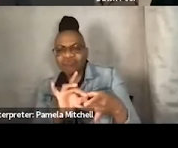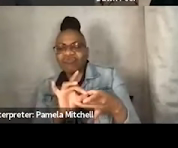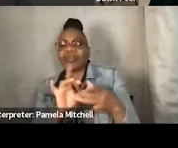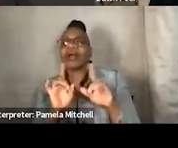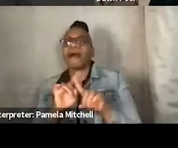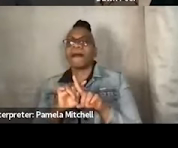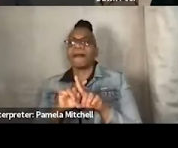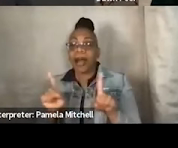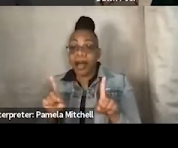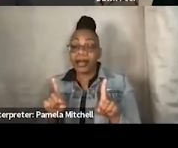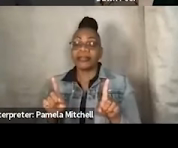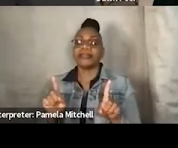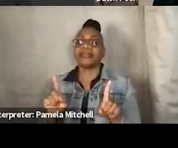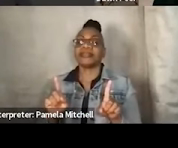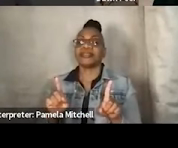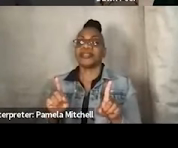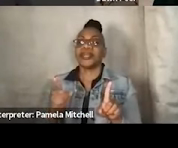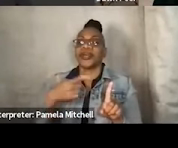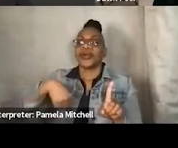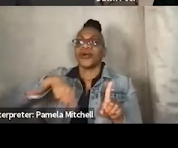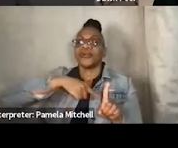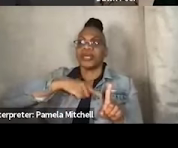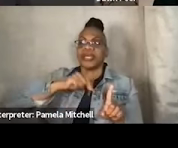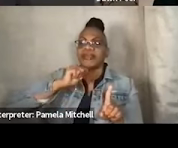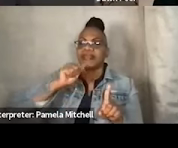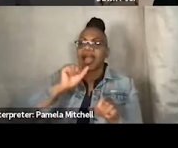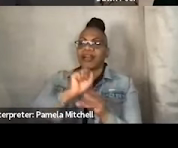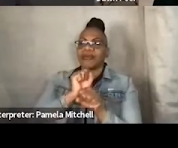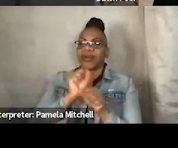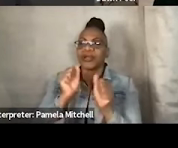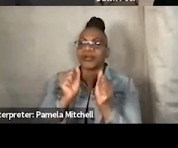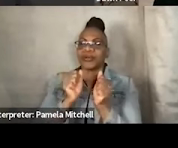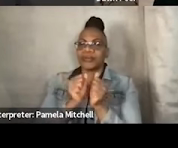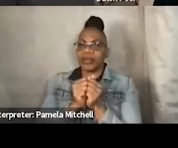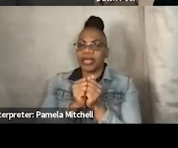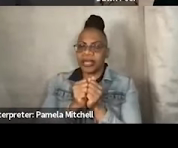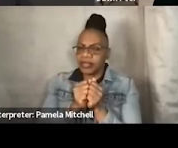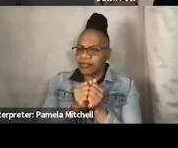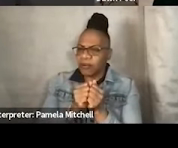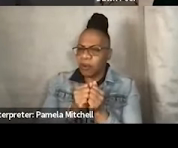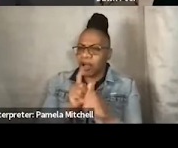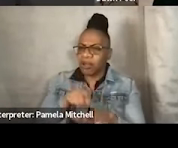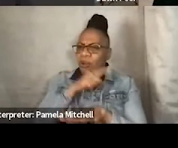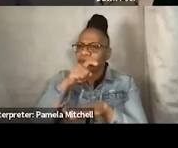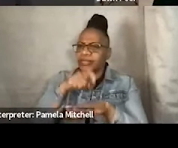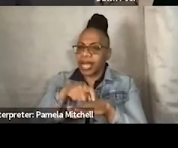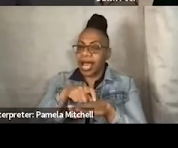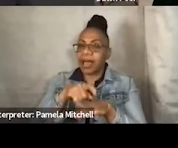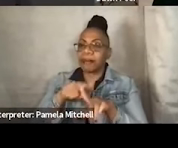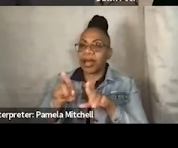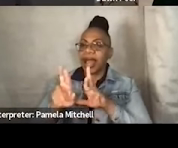But we've not been working with it for an extended period of time. So, I'll answer questions as best as I can,